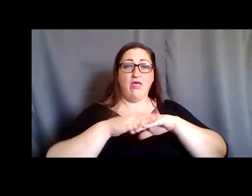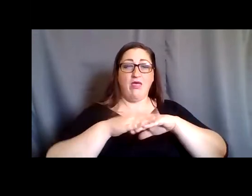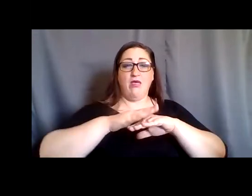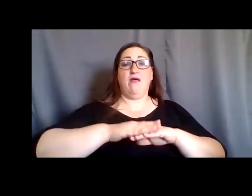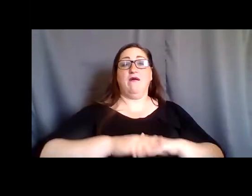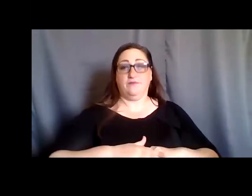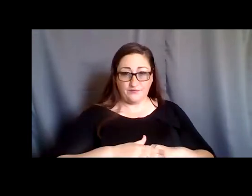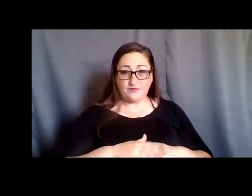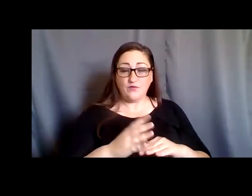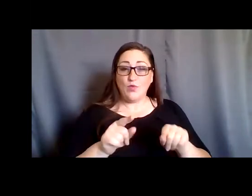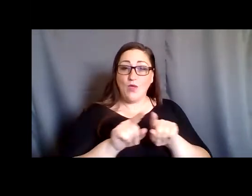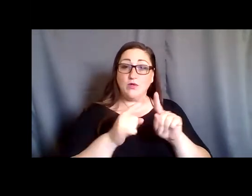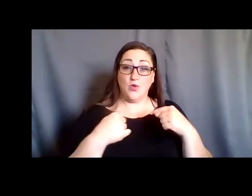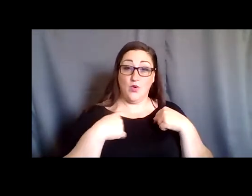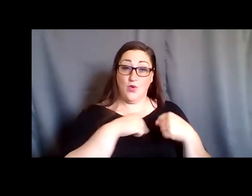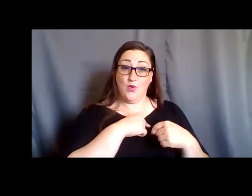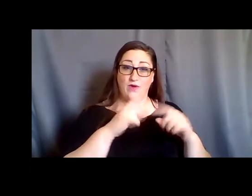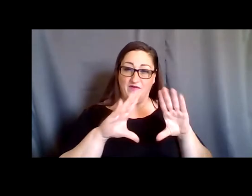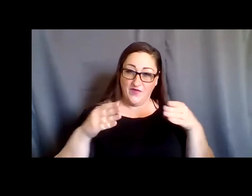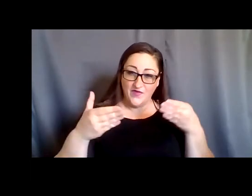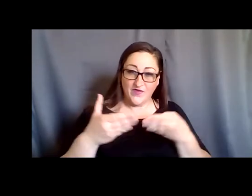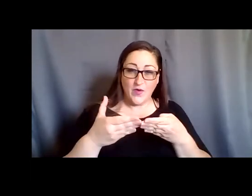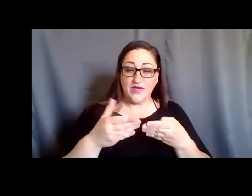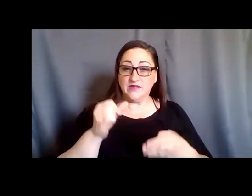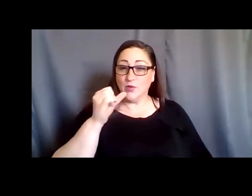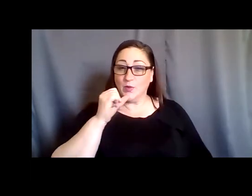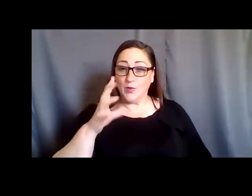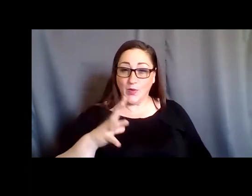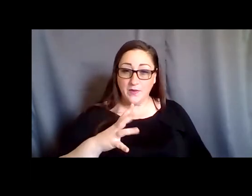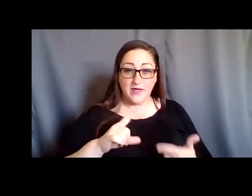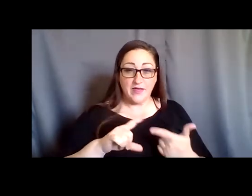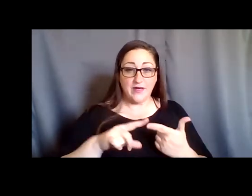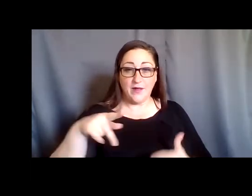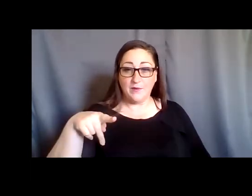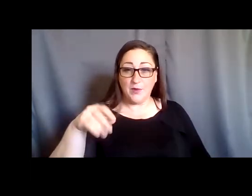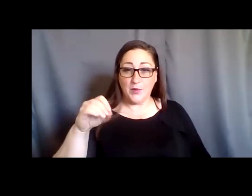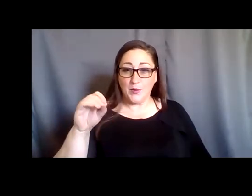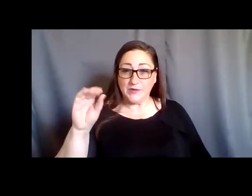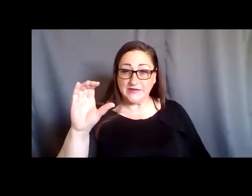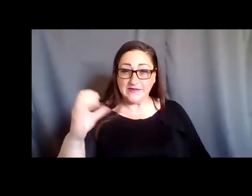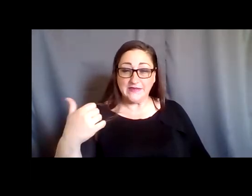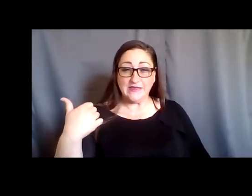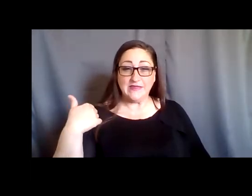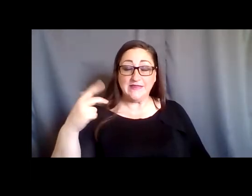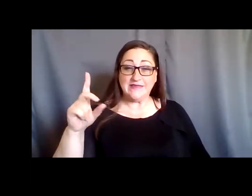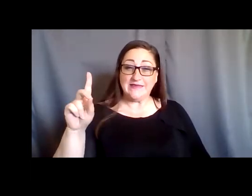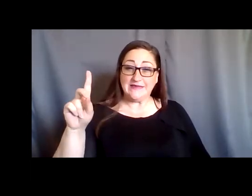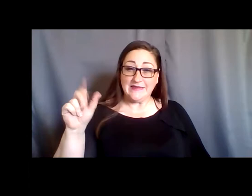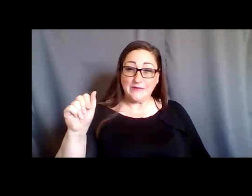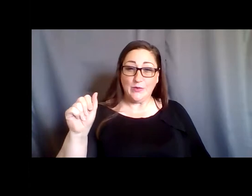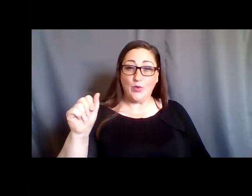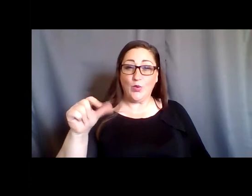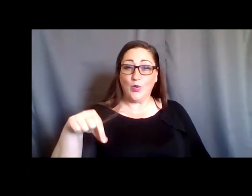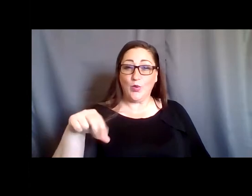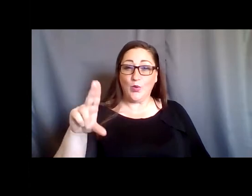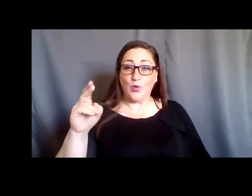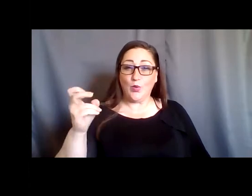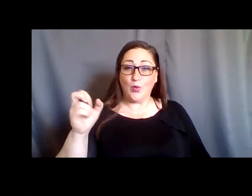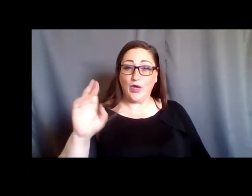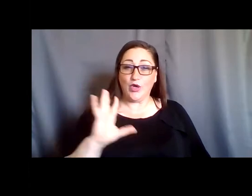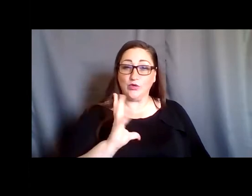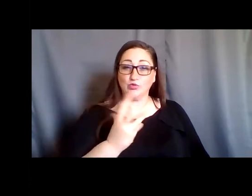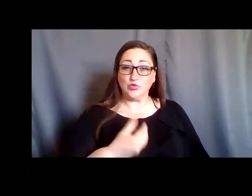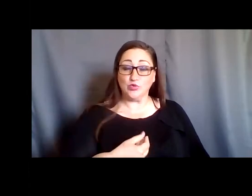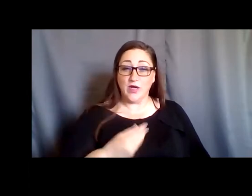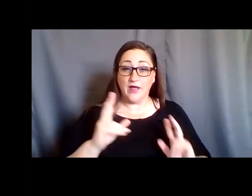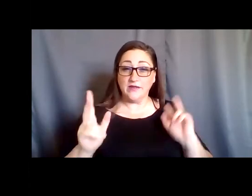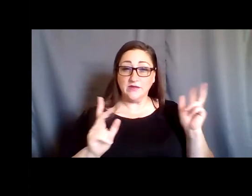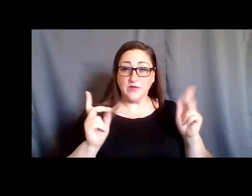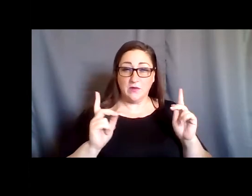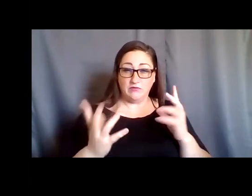people of color with disabilities, and queer and trans folks with disabilities is vital to addressing disability inequality.